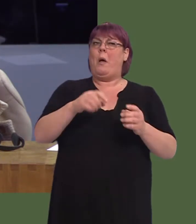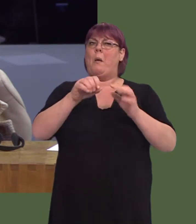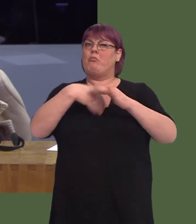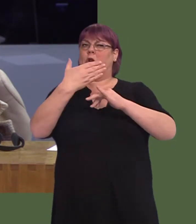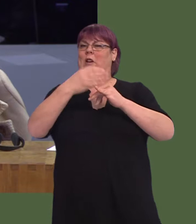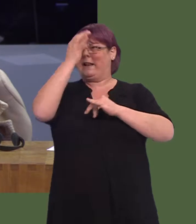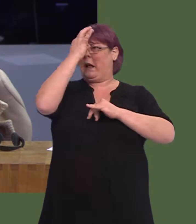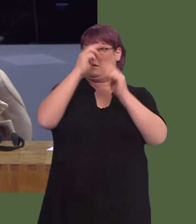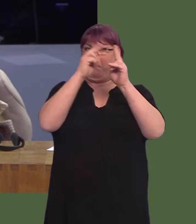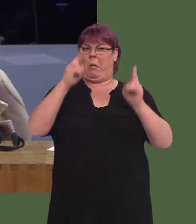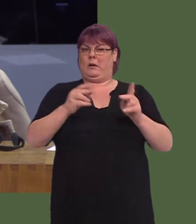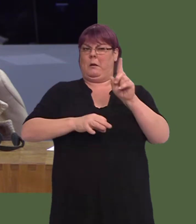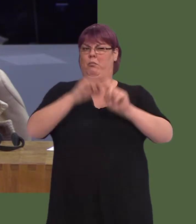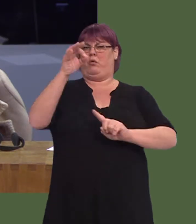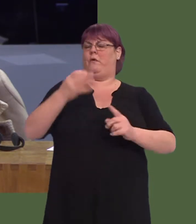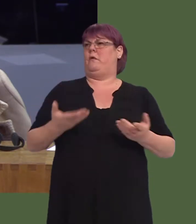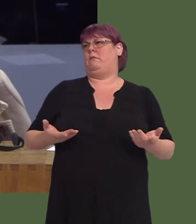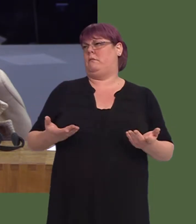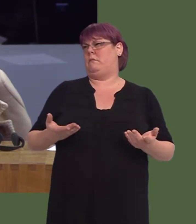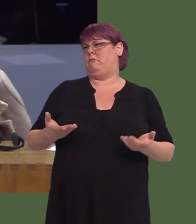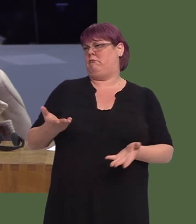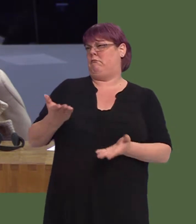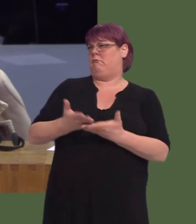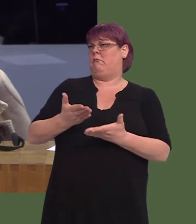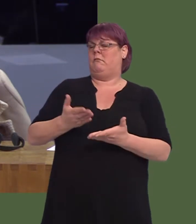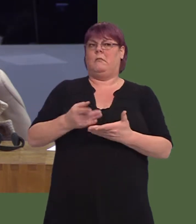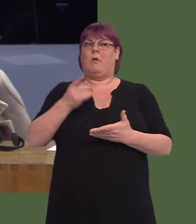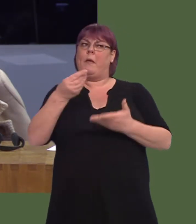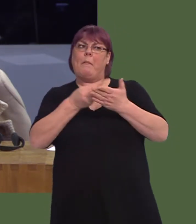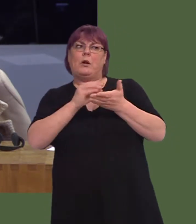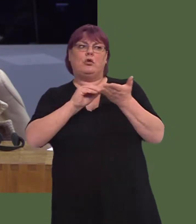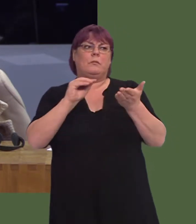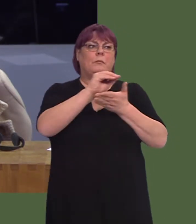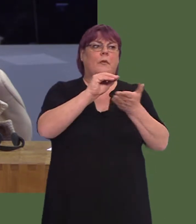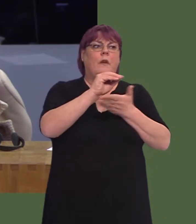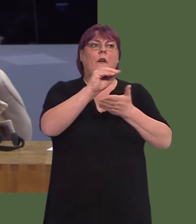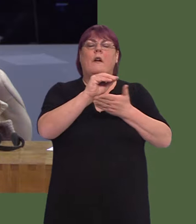Surely the scheme should prioritise areas that are suffering as a result of council cutbacks.